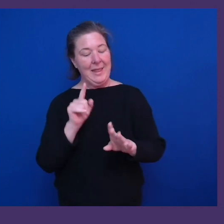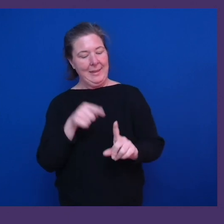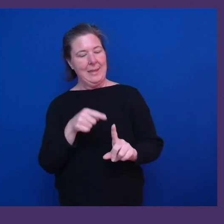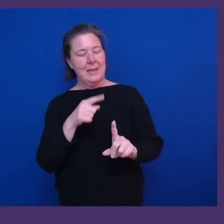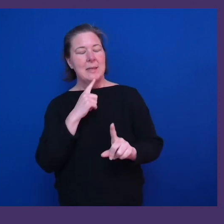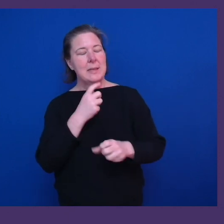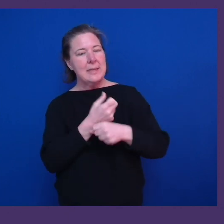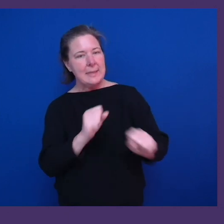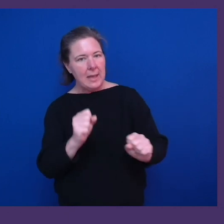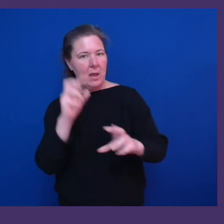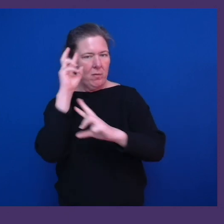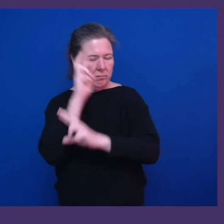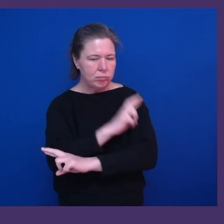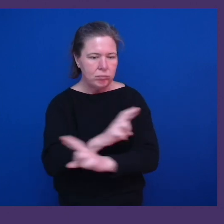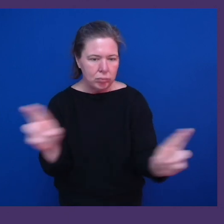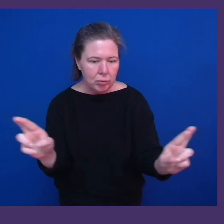of not just our company values,